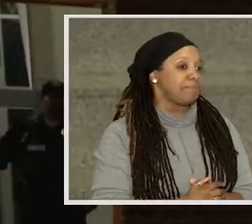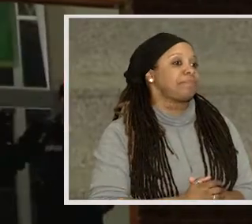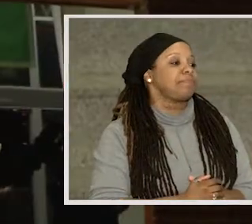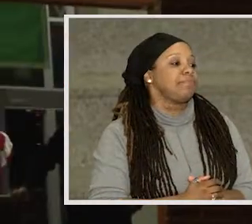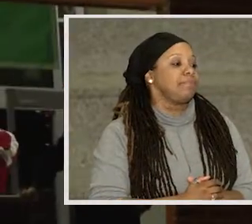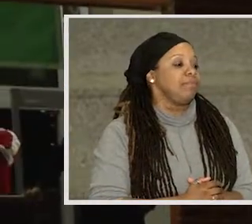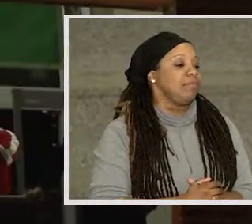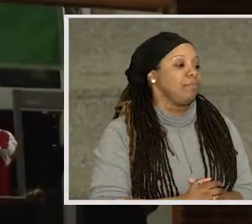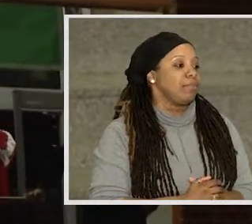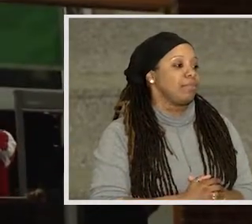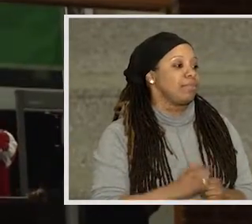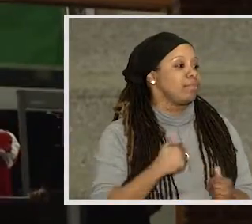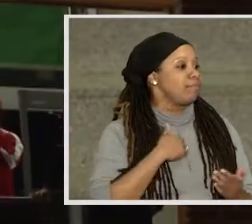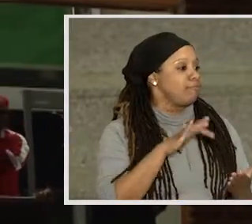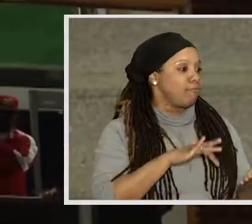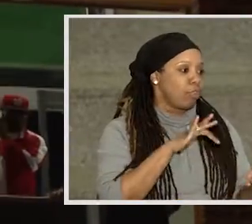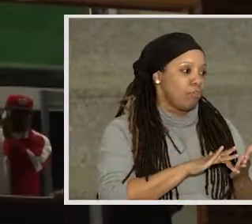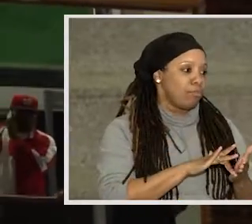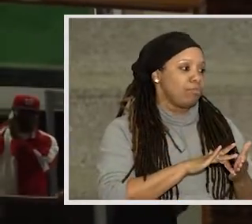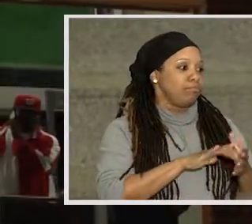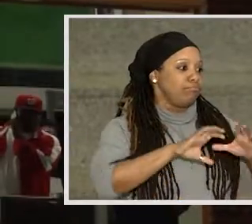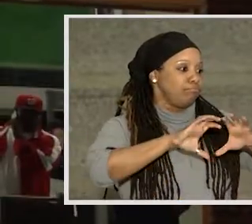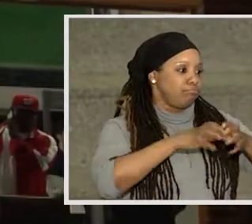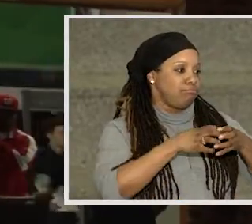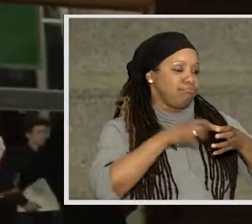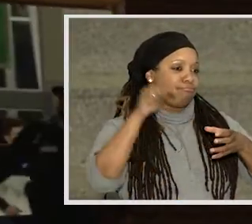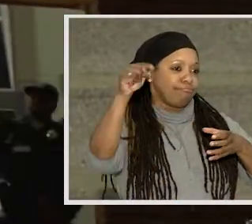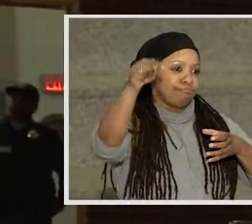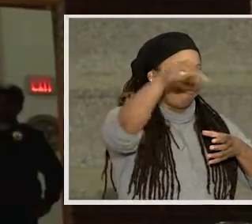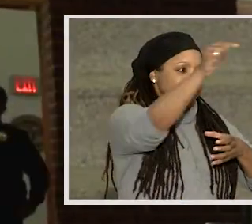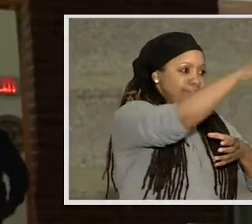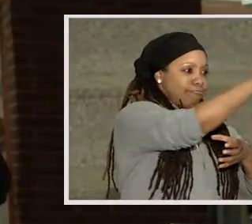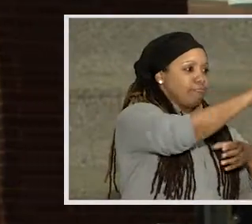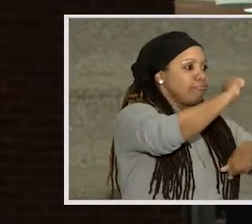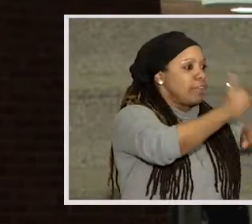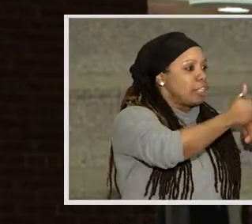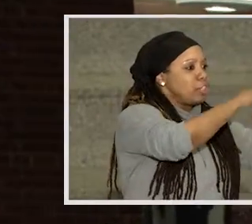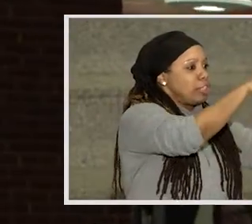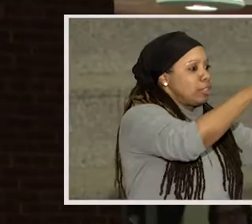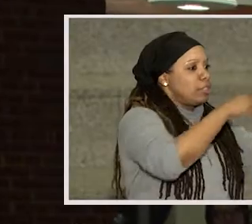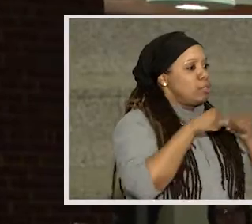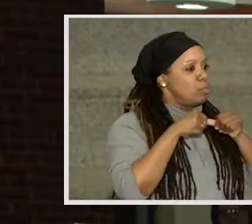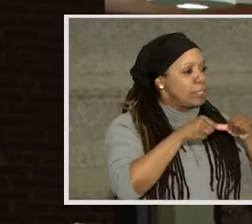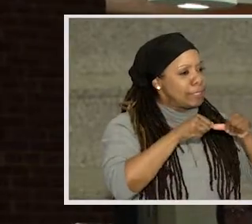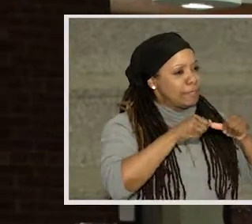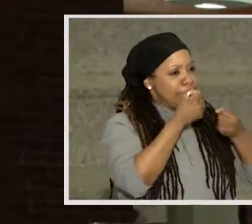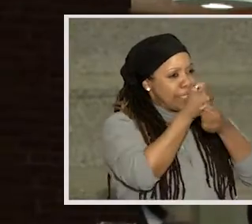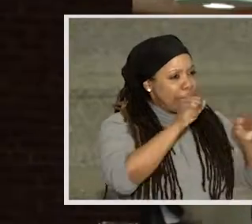AGENCIES WITHIN THE DISTRICT GOVERNMENT THAT ENSURES THAT WE CONTINUE TO HAVE A SAFETY NET. WE INCLUDE EIGHT DIFFERENT